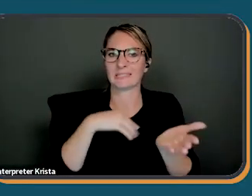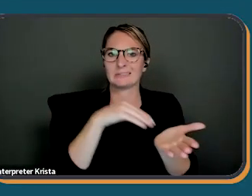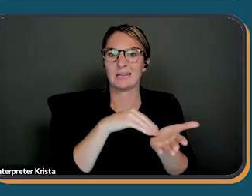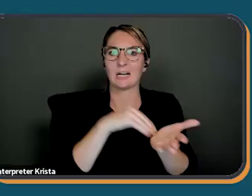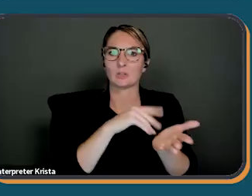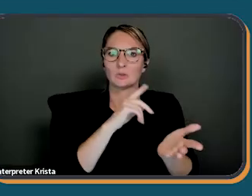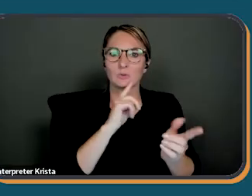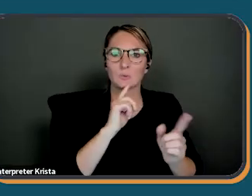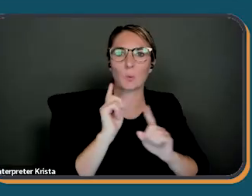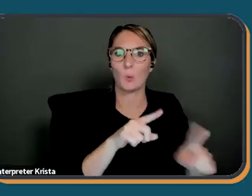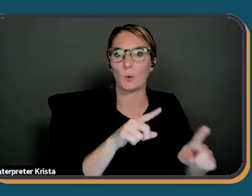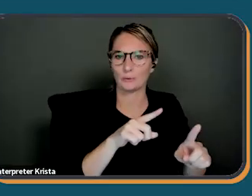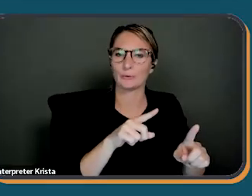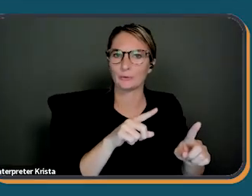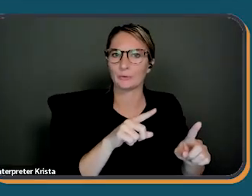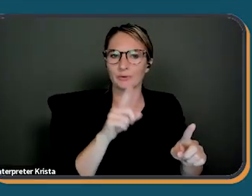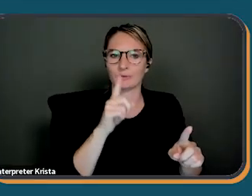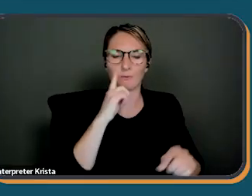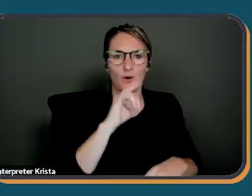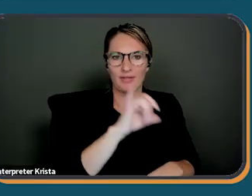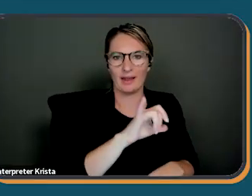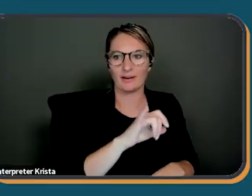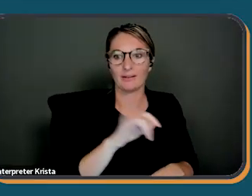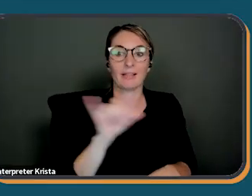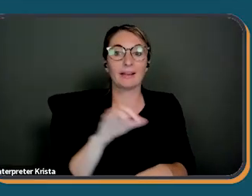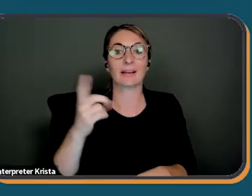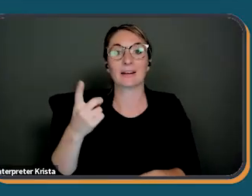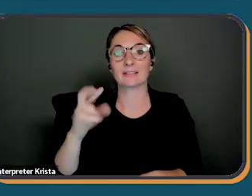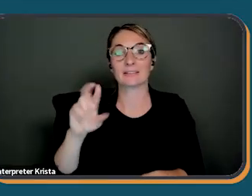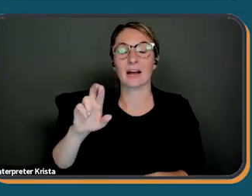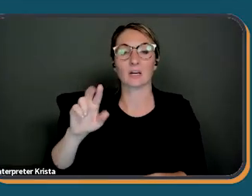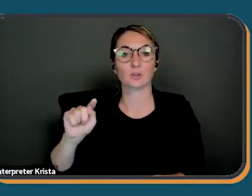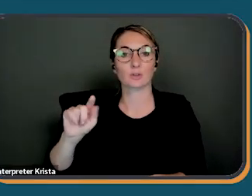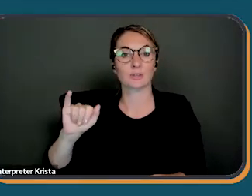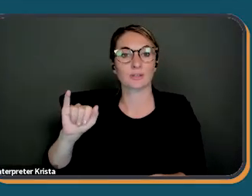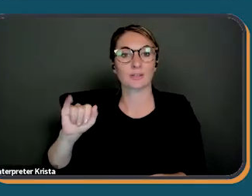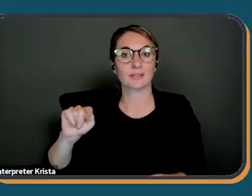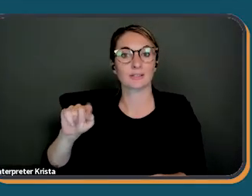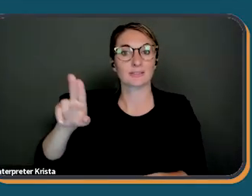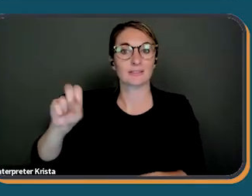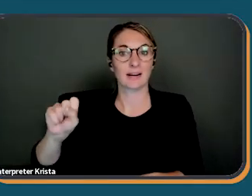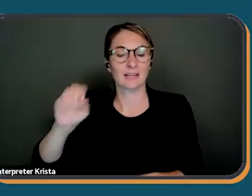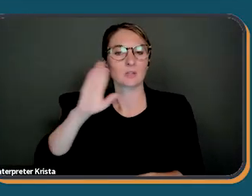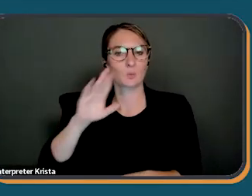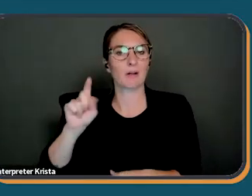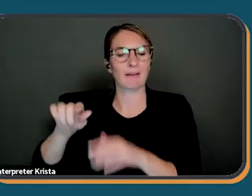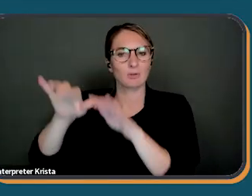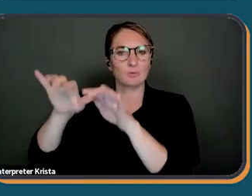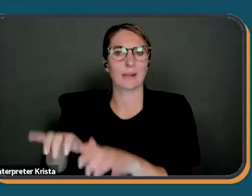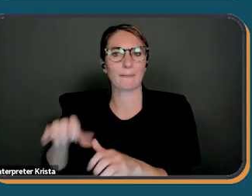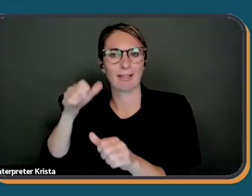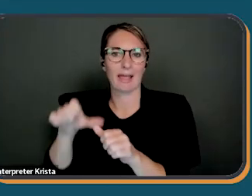Dr. Titus, writing me a letter of medical necessity